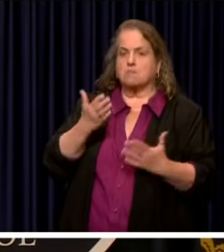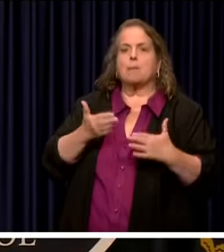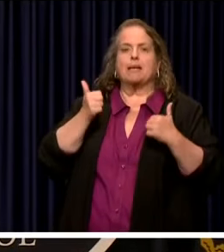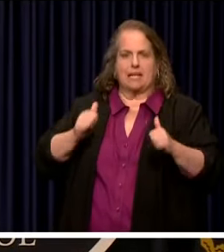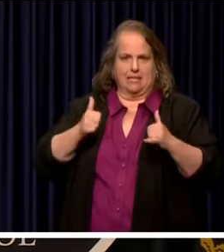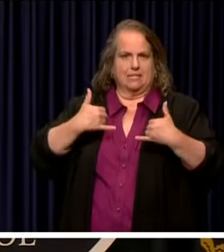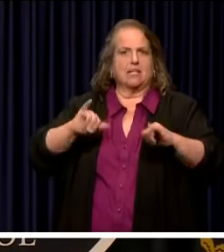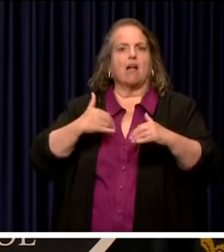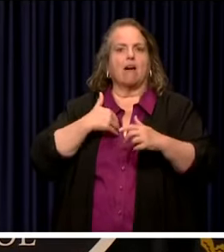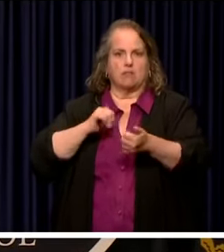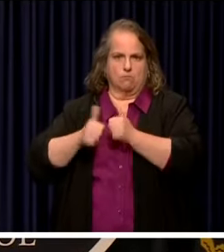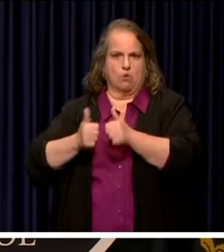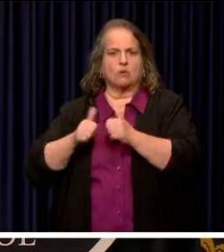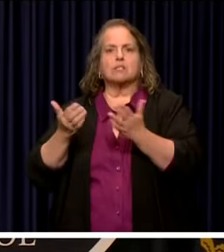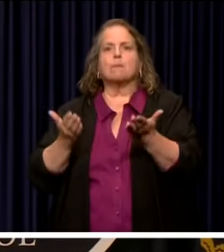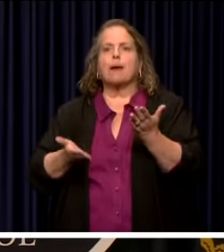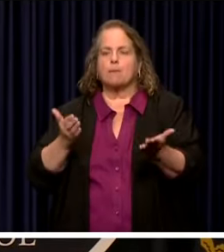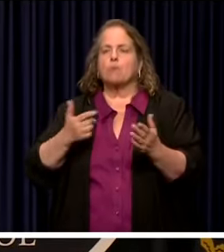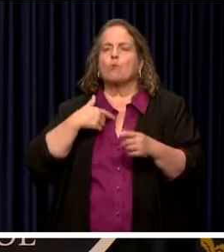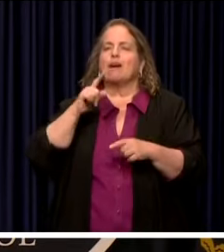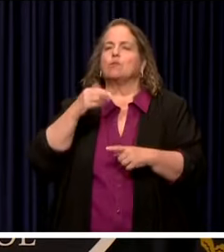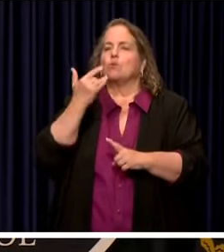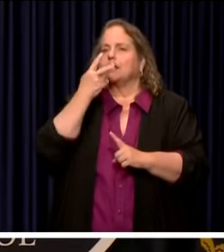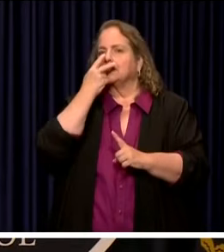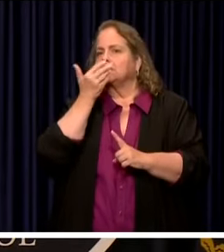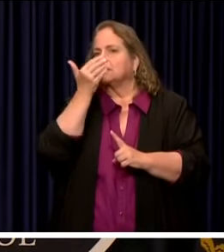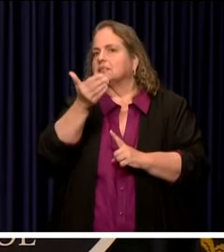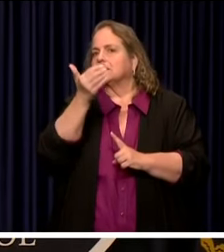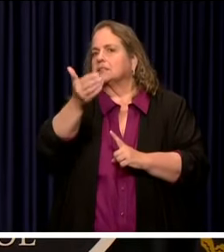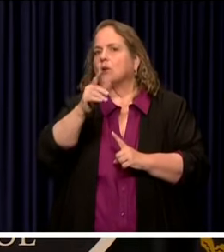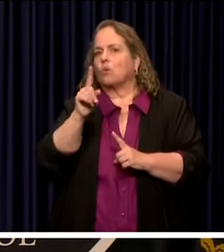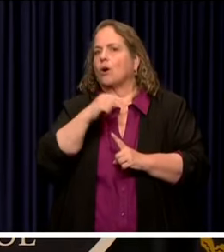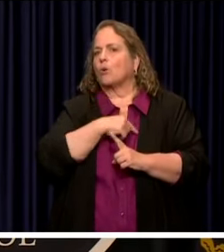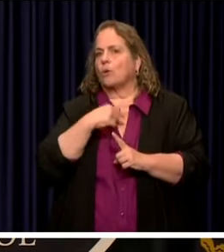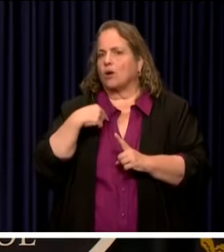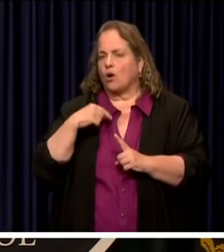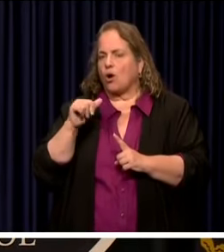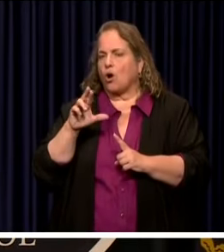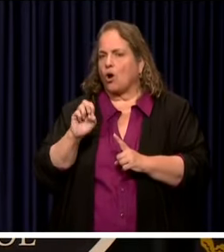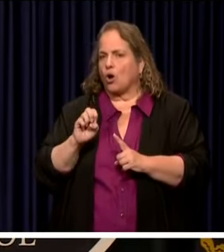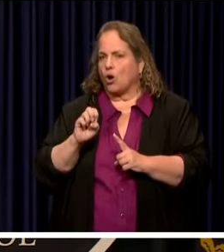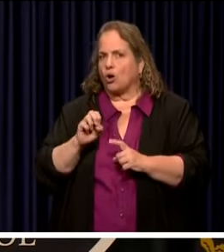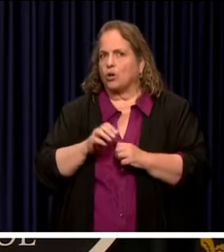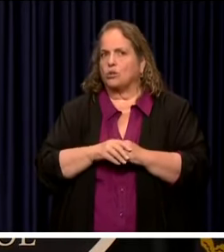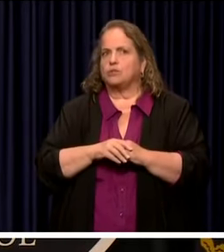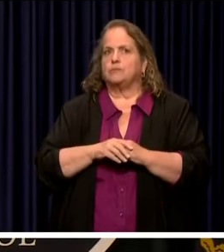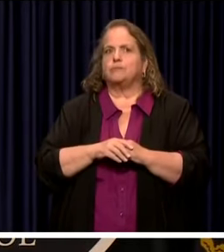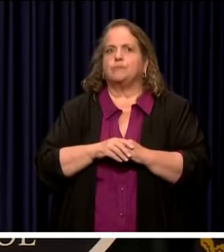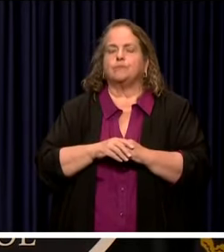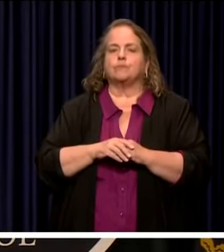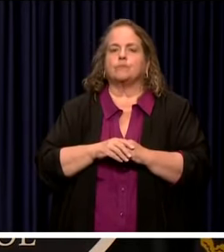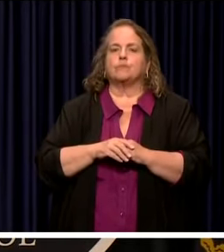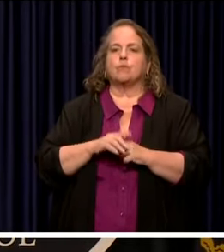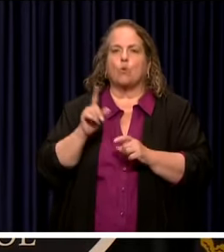IT'S NEEDED. WE NEED MORE, BUT EVERY STEP THEY TAKE, I APPRECIATE. I'M NOT GOING TO BE PICKY ABOUT